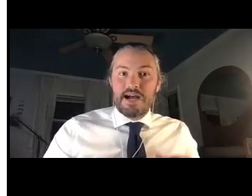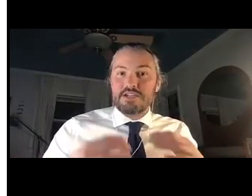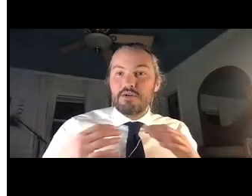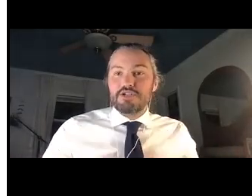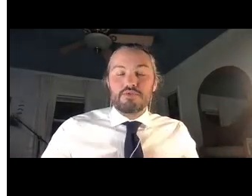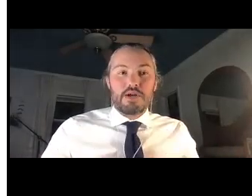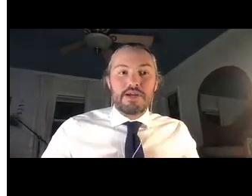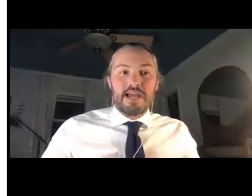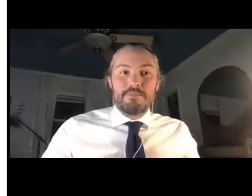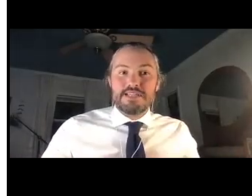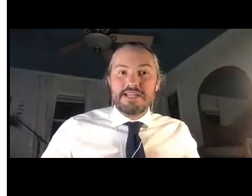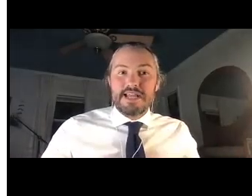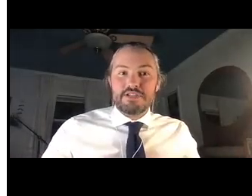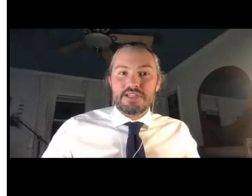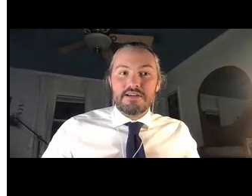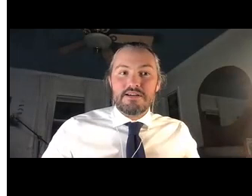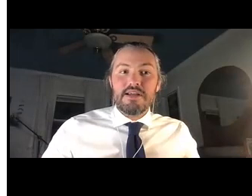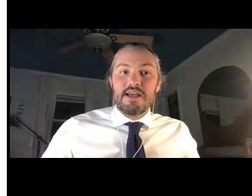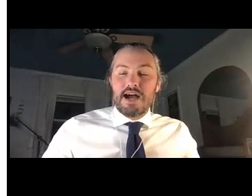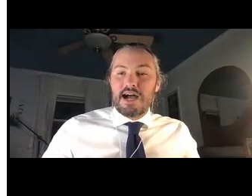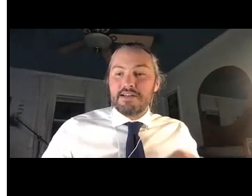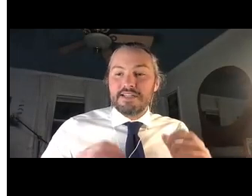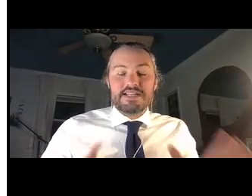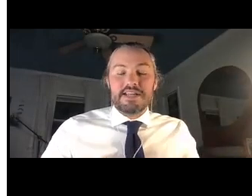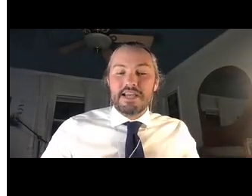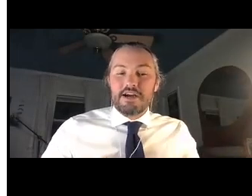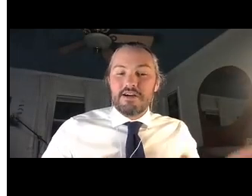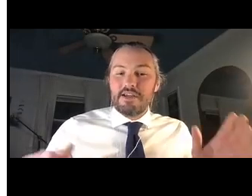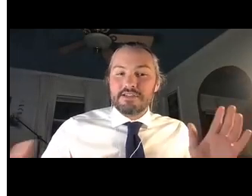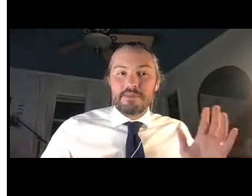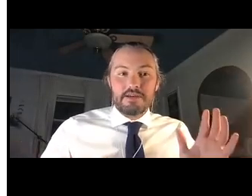So just a quick recap on DDH this year. This is kind of the kickoff here, it's going